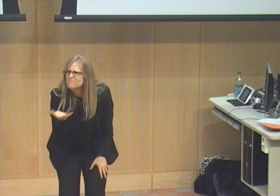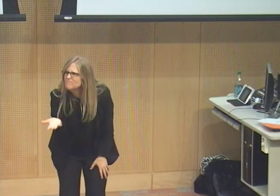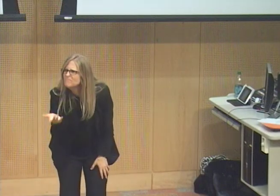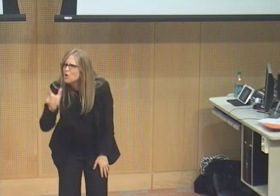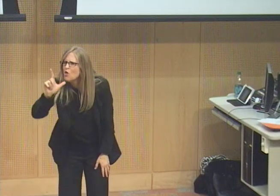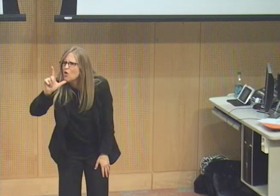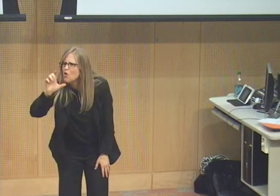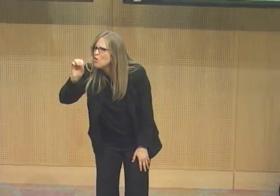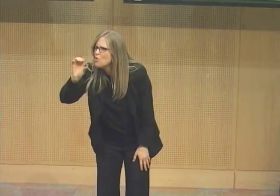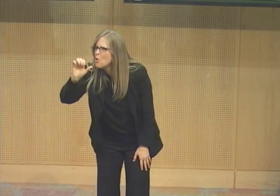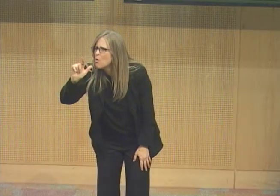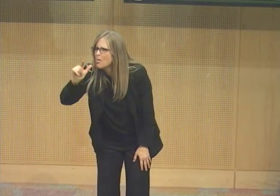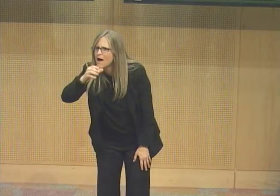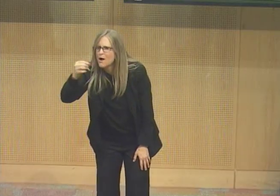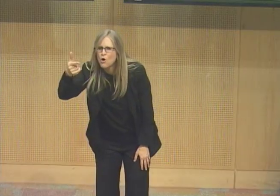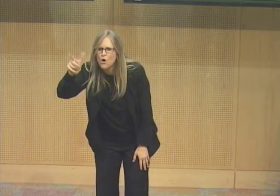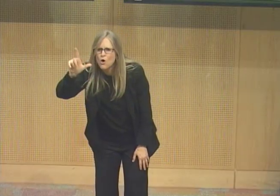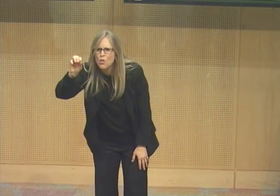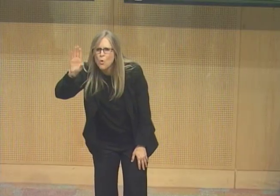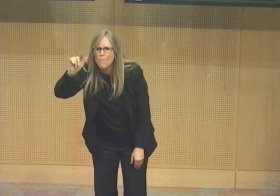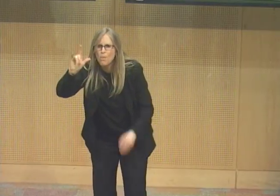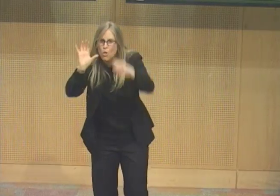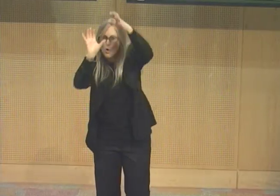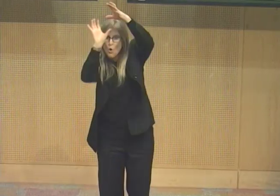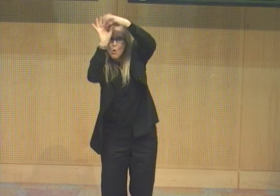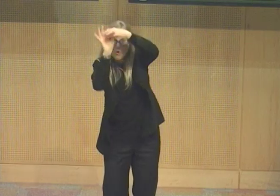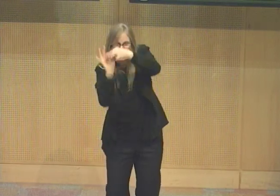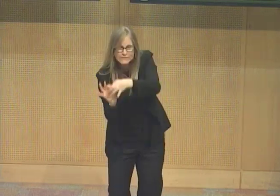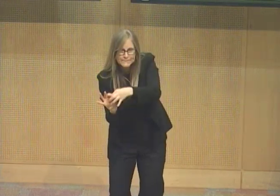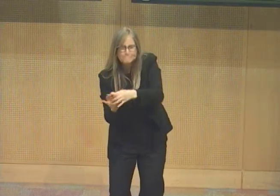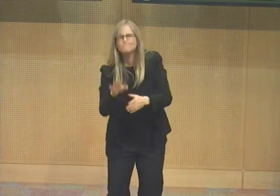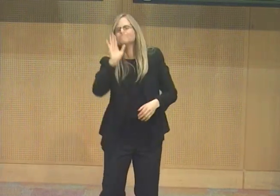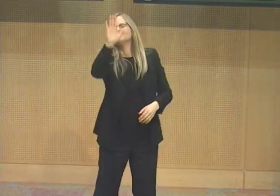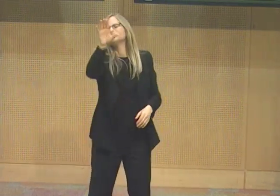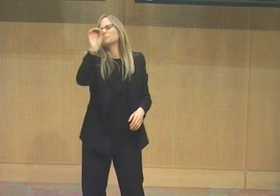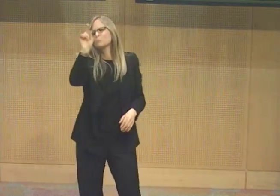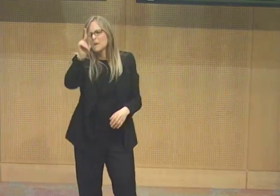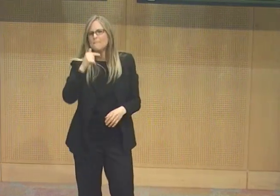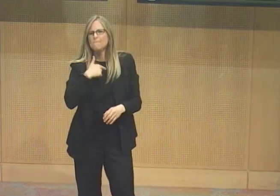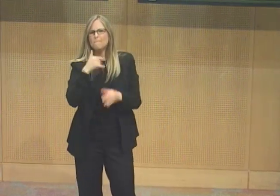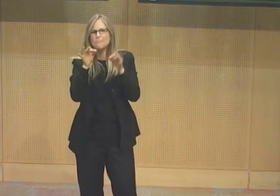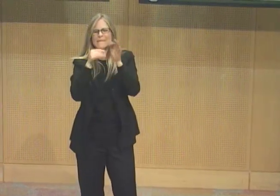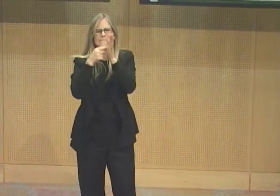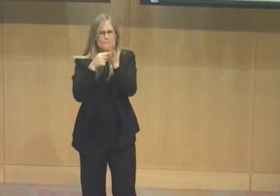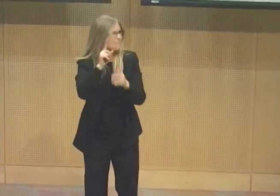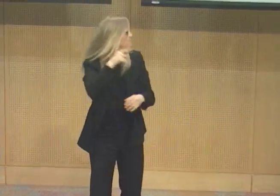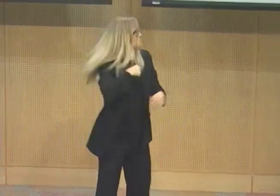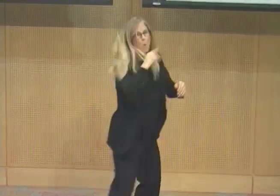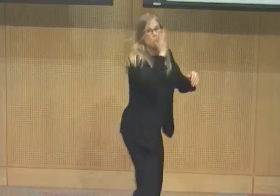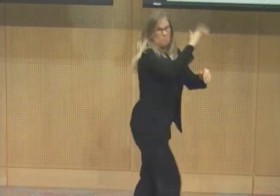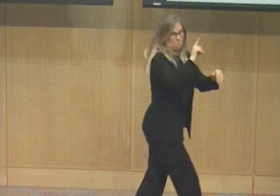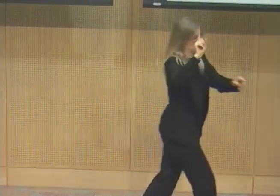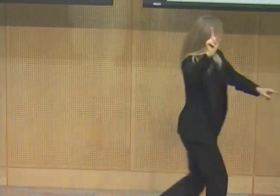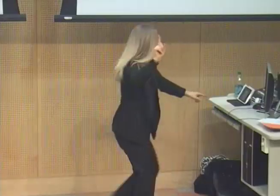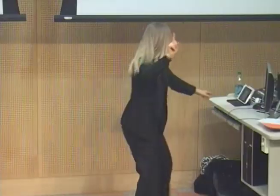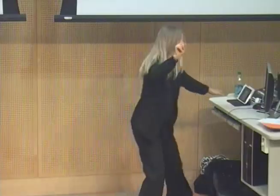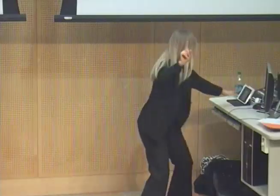Now I have a question. I began to question local and global coherence